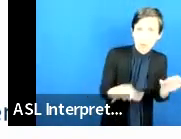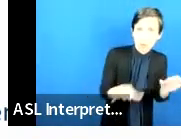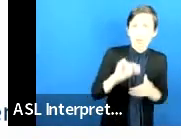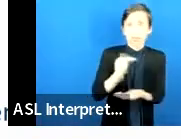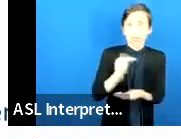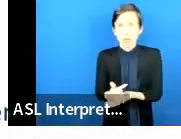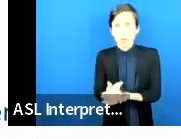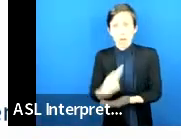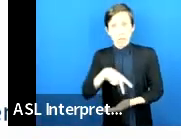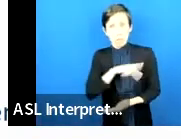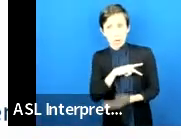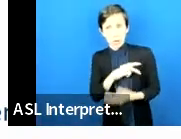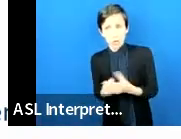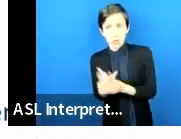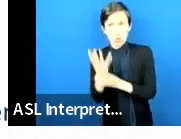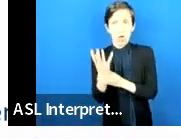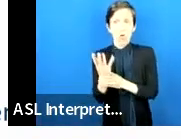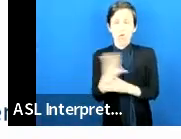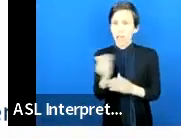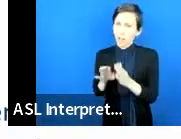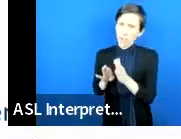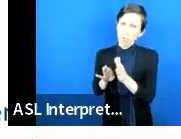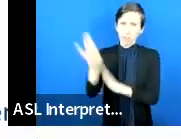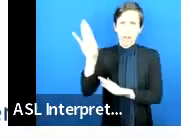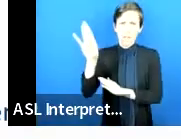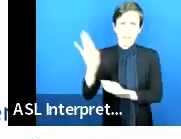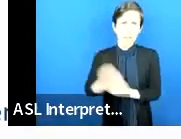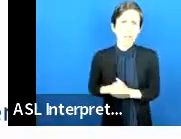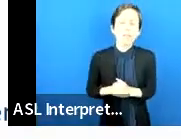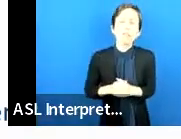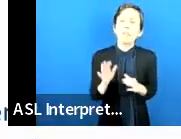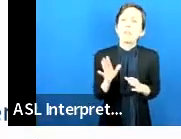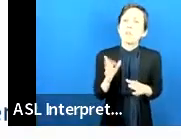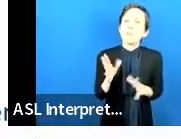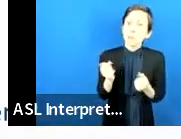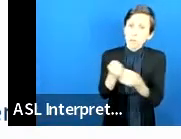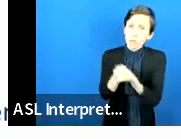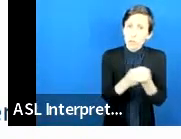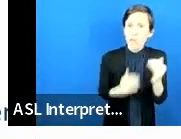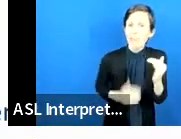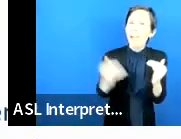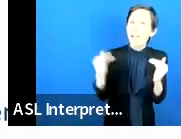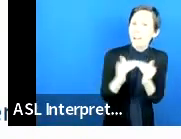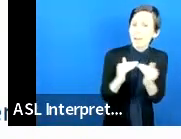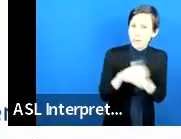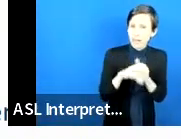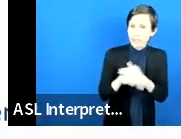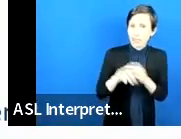wellbeing, and thriving. A key priority is to support equitable access to these success pathways,